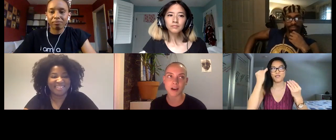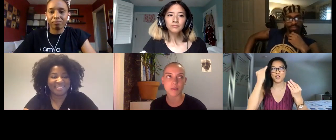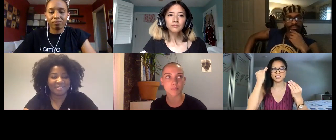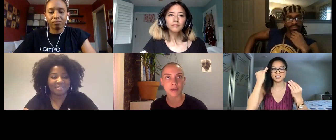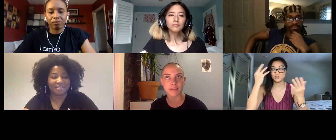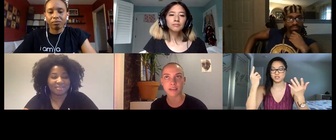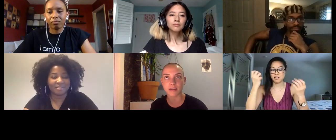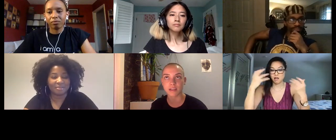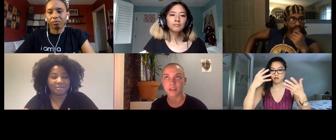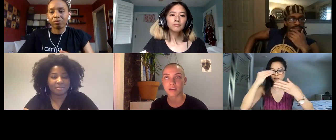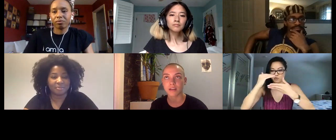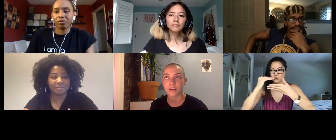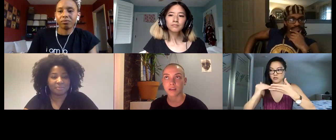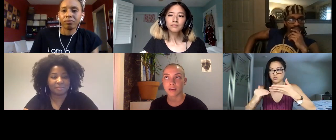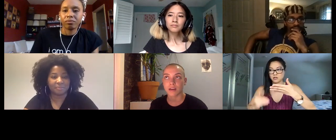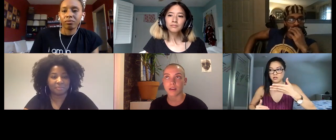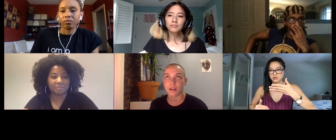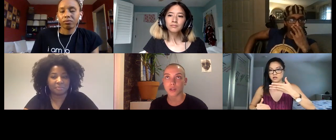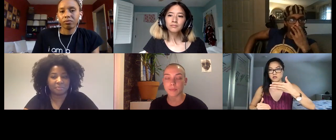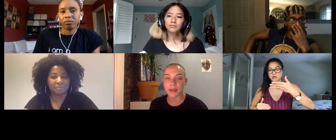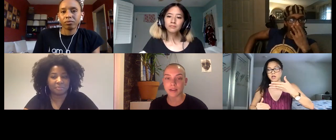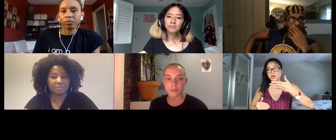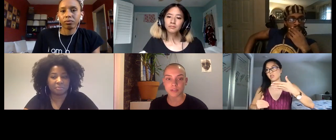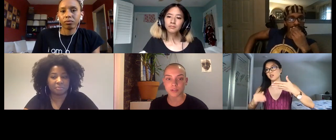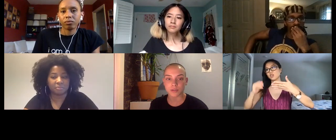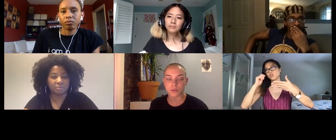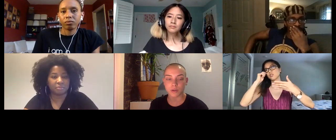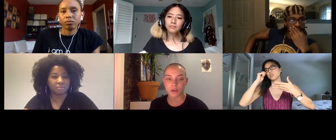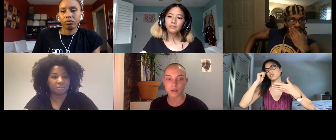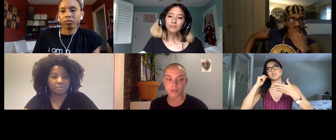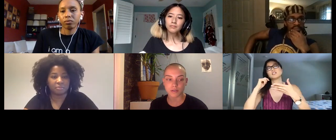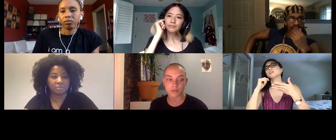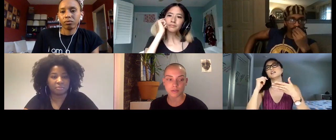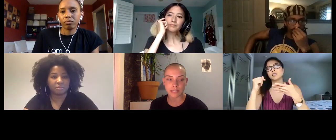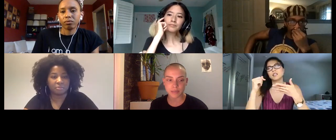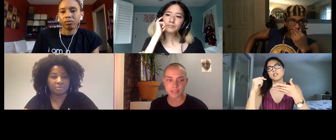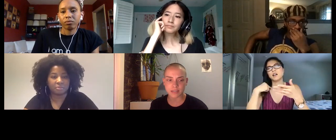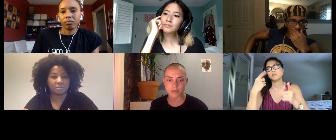But I think he going back a little bit to dance practices